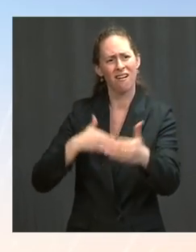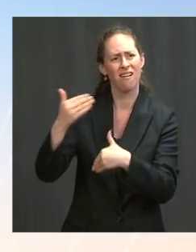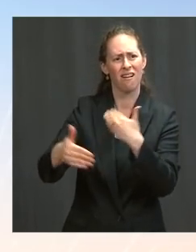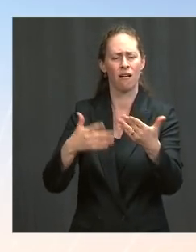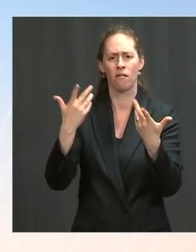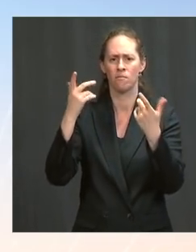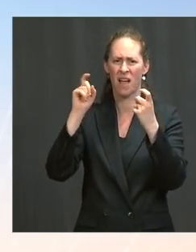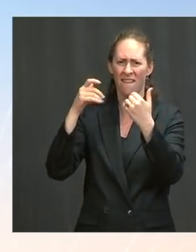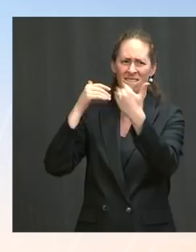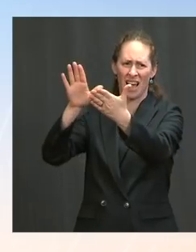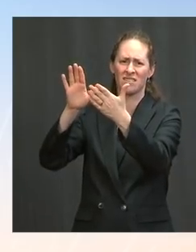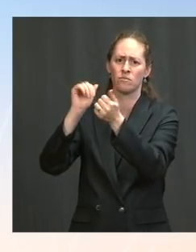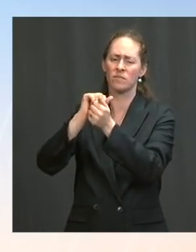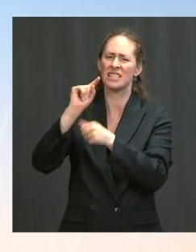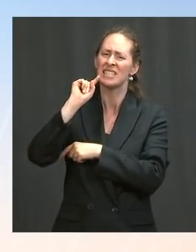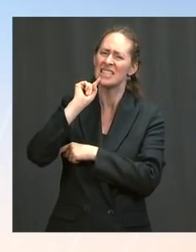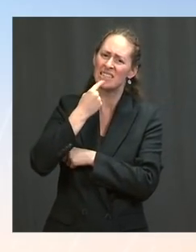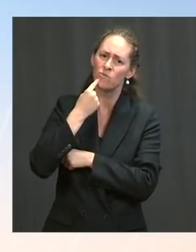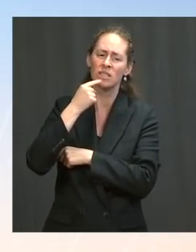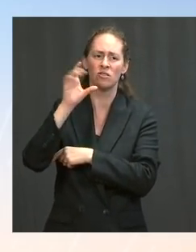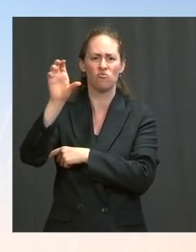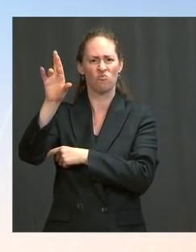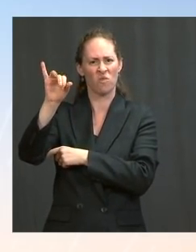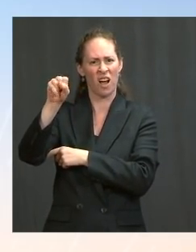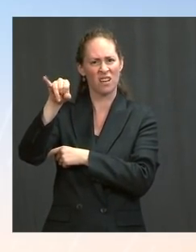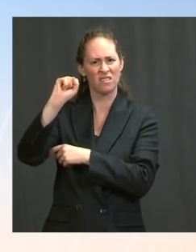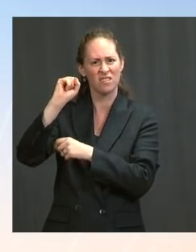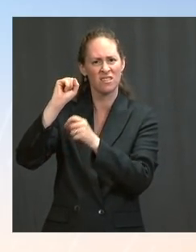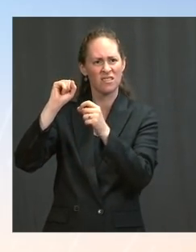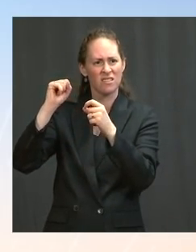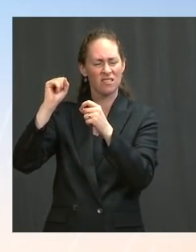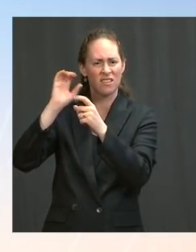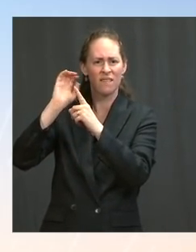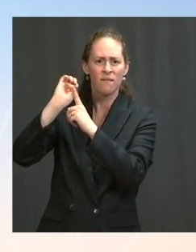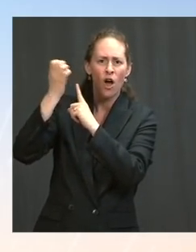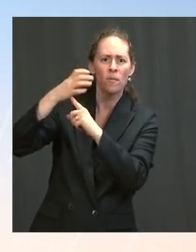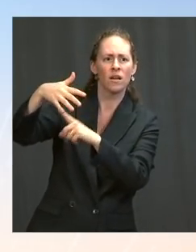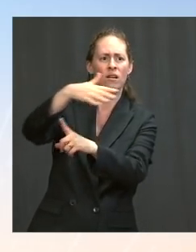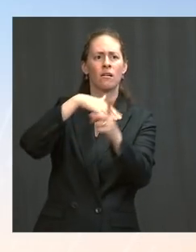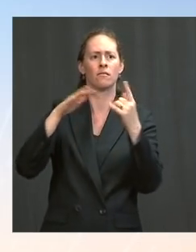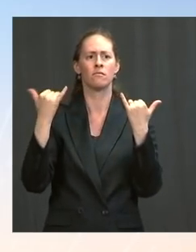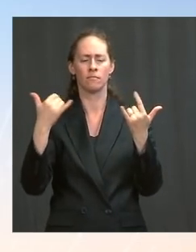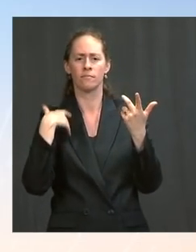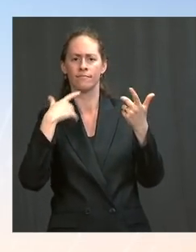and doing that with levers we have in the federal government, whether it is electrifying fleets in the government